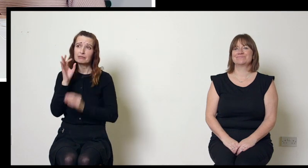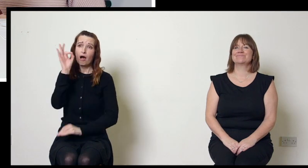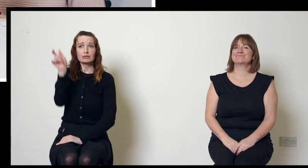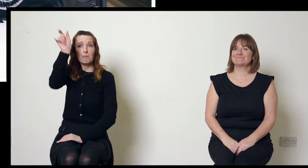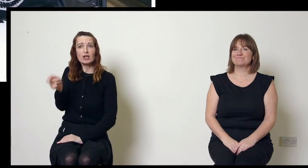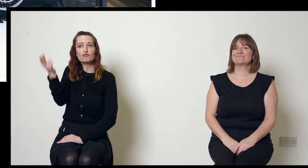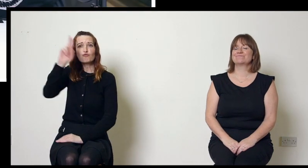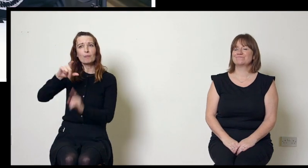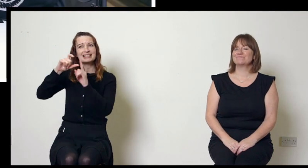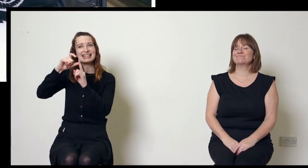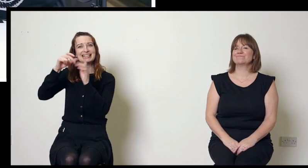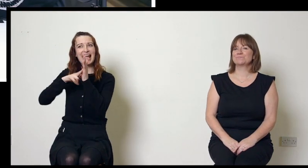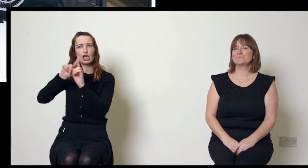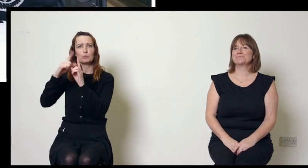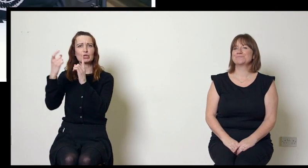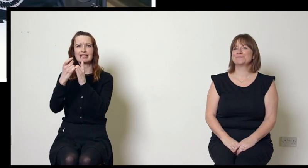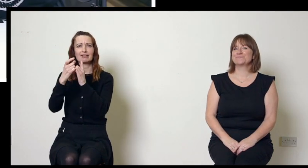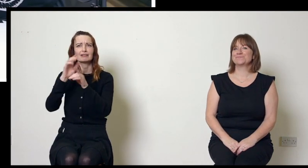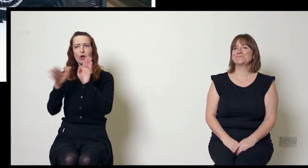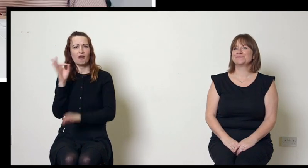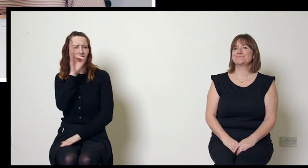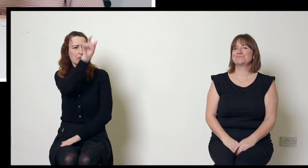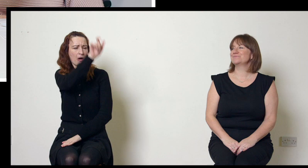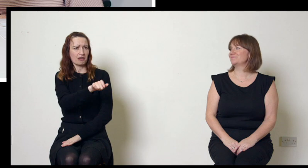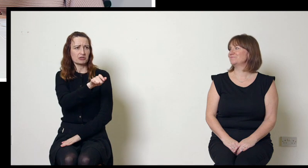Community. Don't go to a non-disabled person